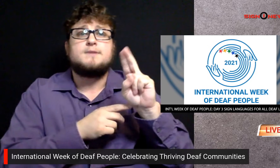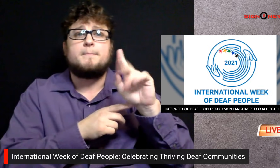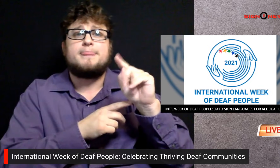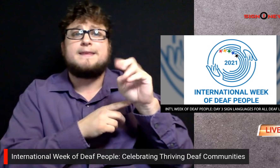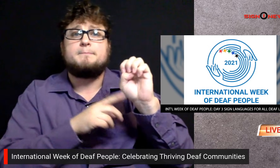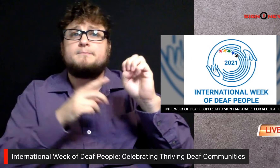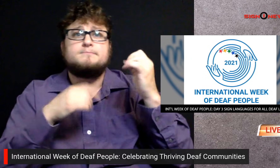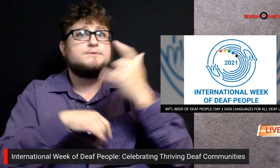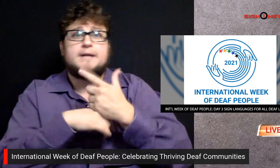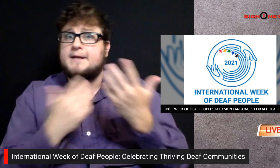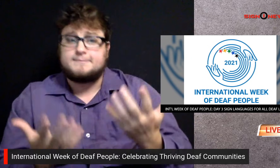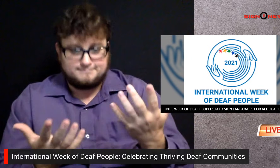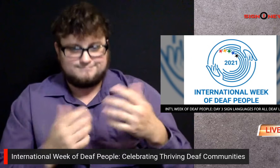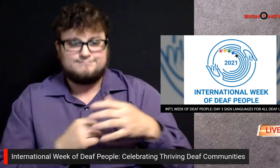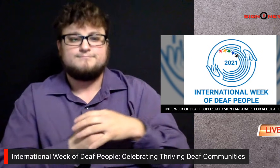is celebrating thriving deaf communities and today's sub theme